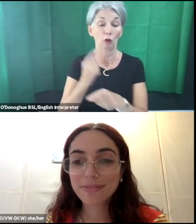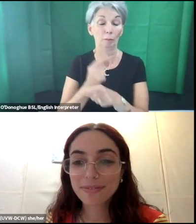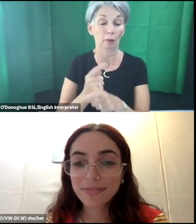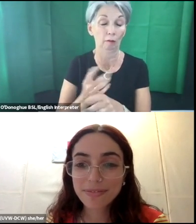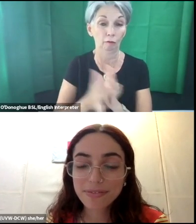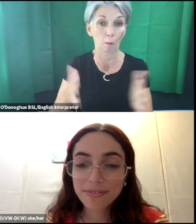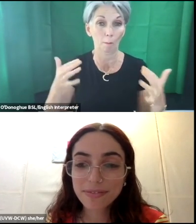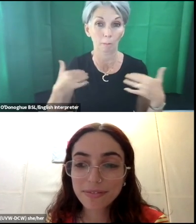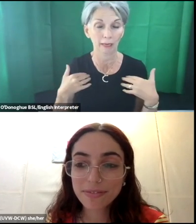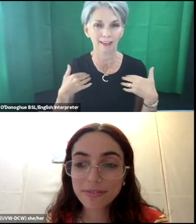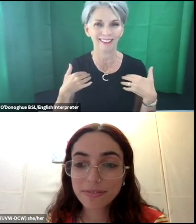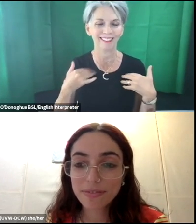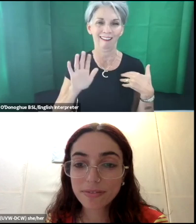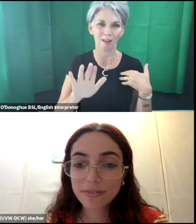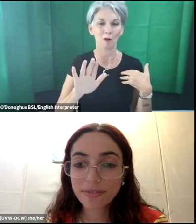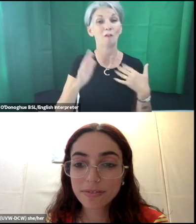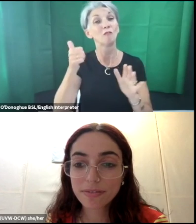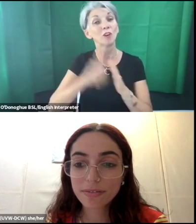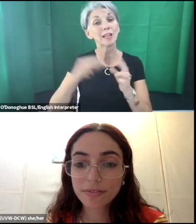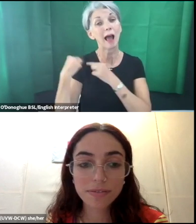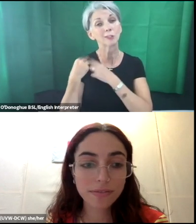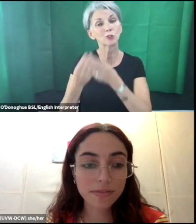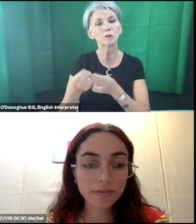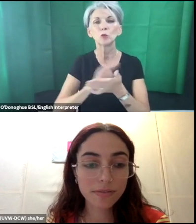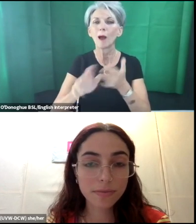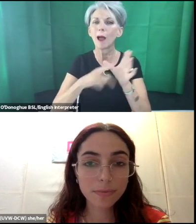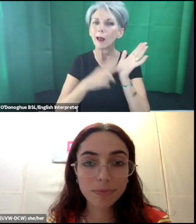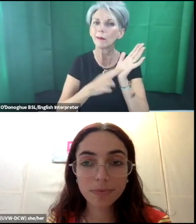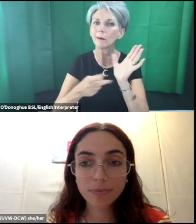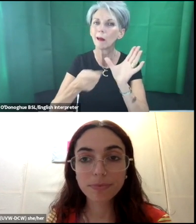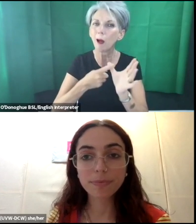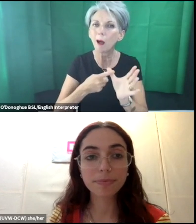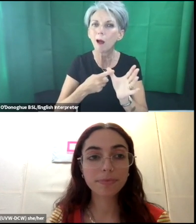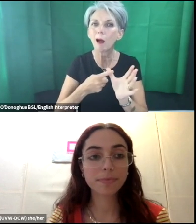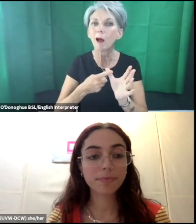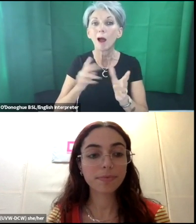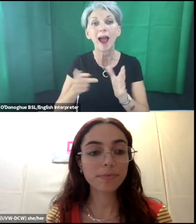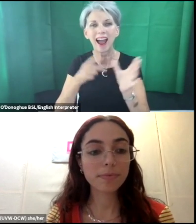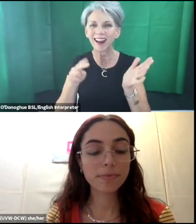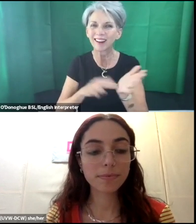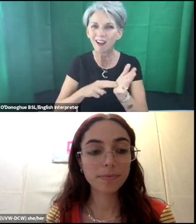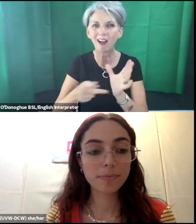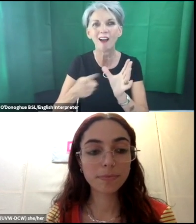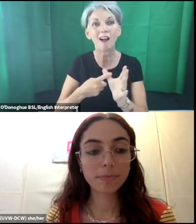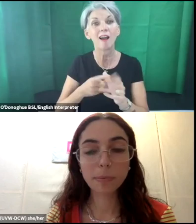But first I'd to hand over to Anna to introduce yourself and the union that you're here to represent